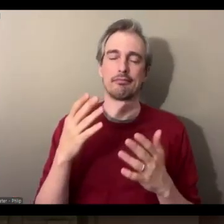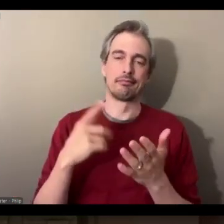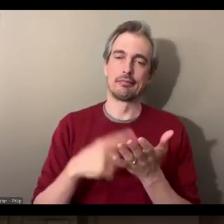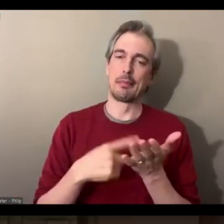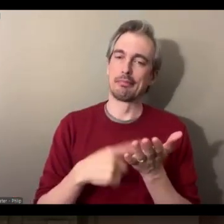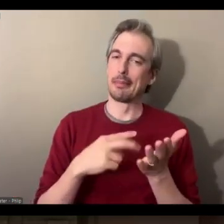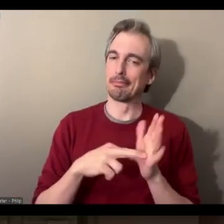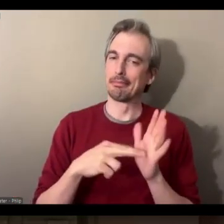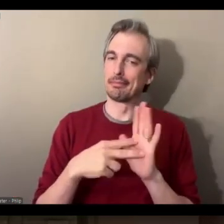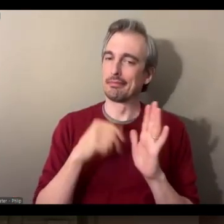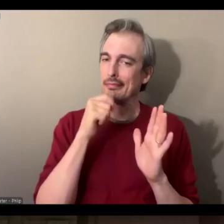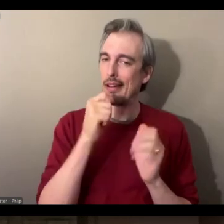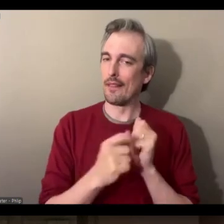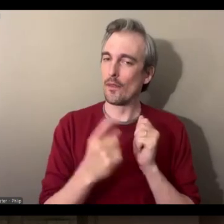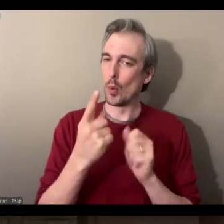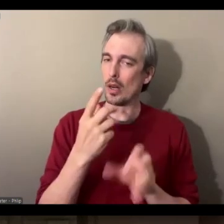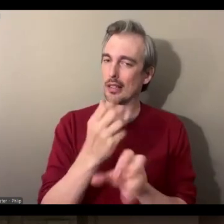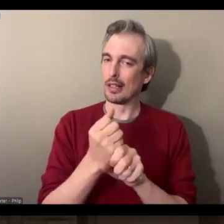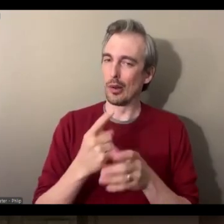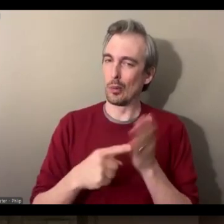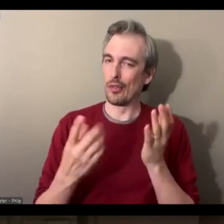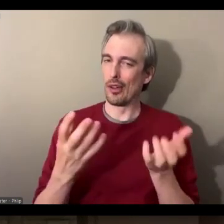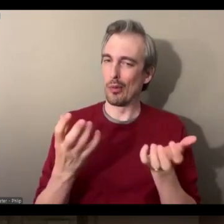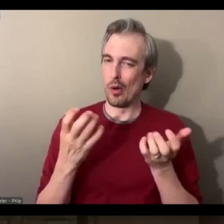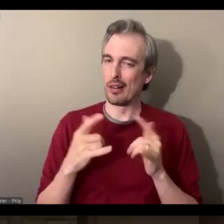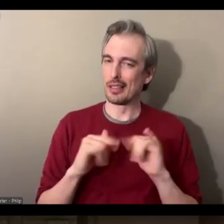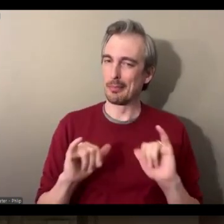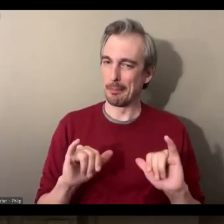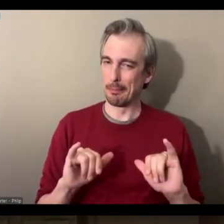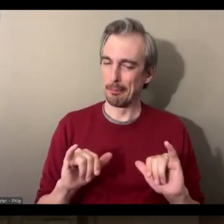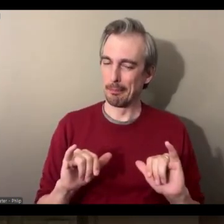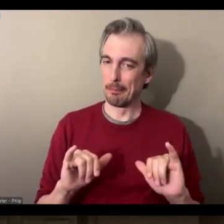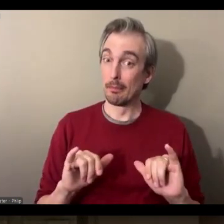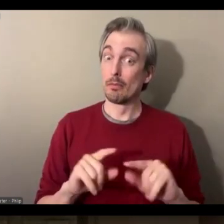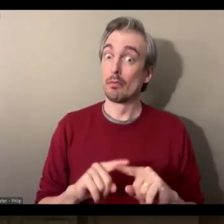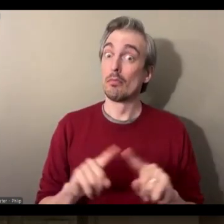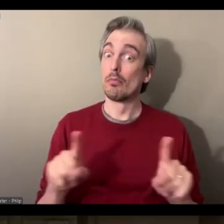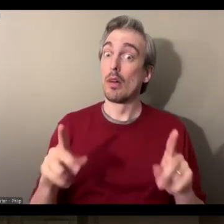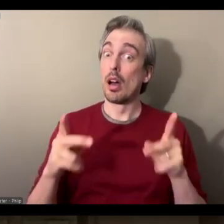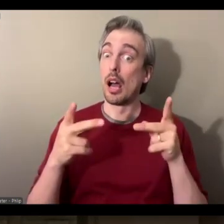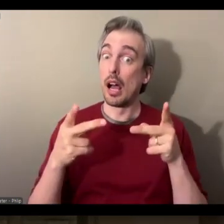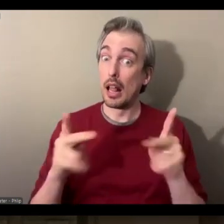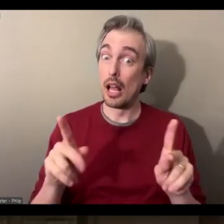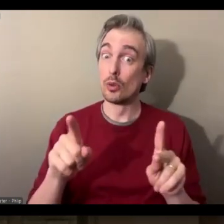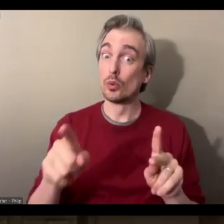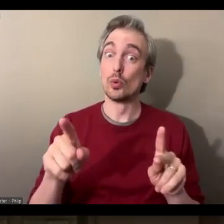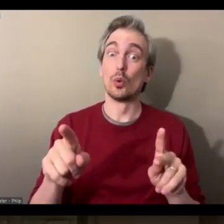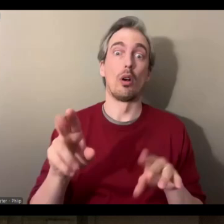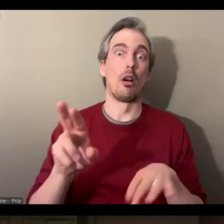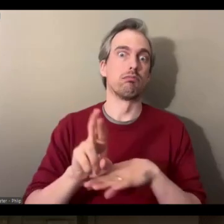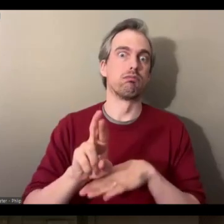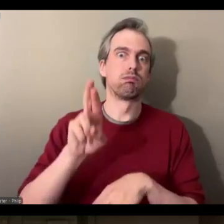it is what allows you to get to a website launch. Going back to that April 1st deadline, it did not